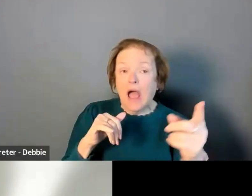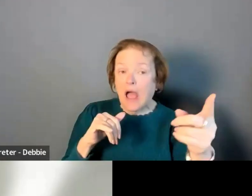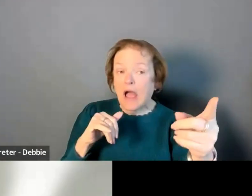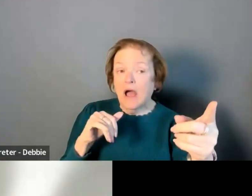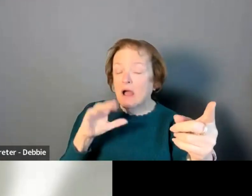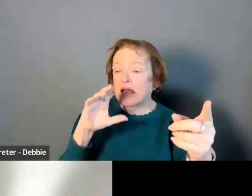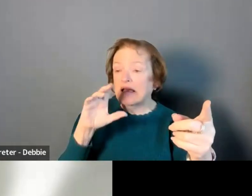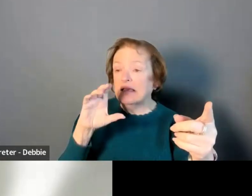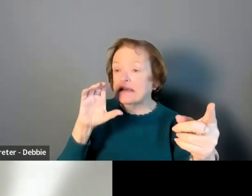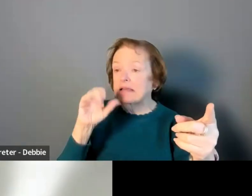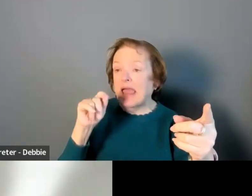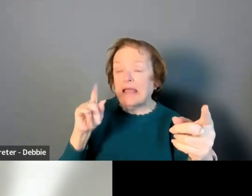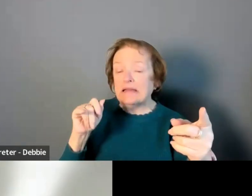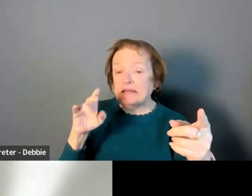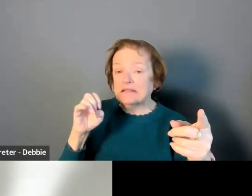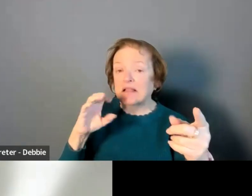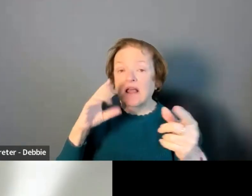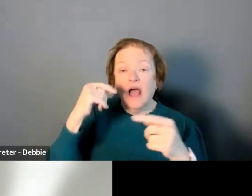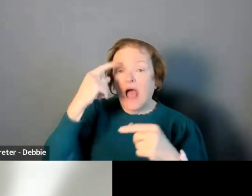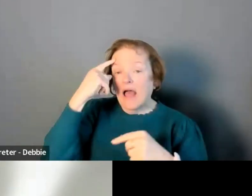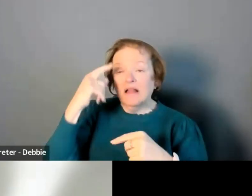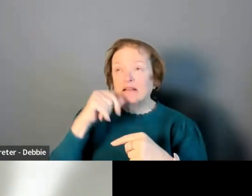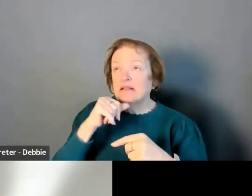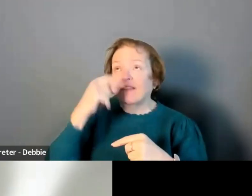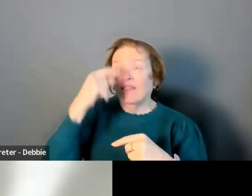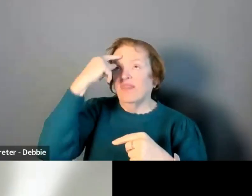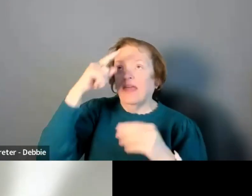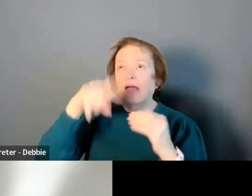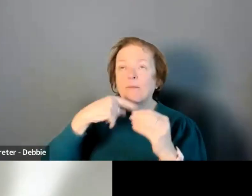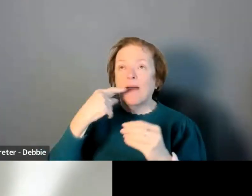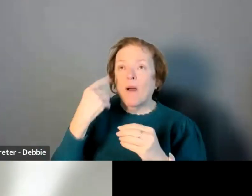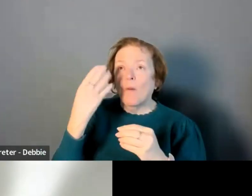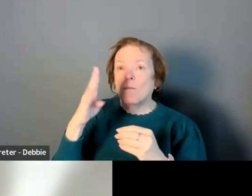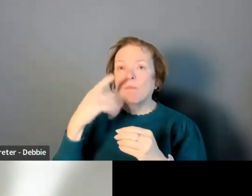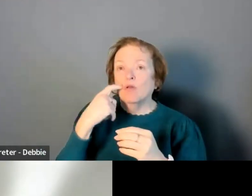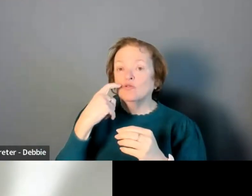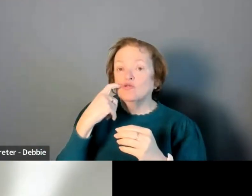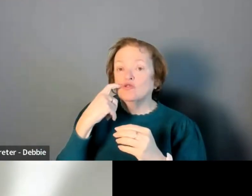the Bluetooth disconnecting, because whenever it was it is an accommodation, and the accommodations